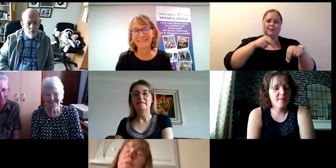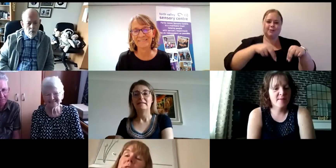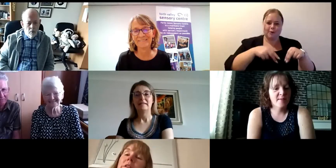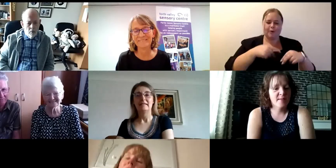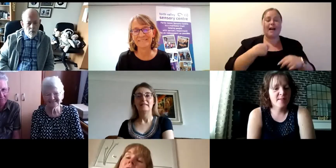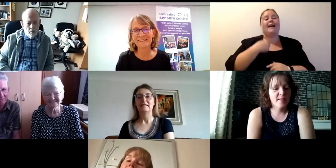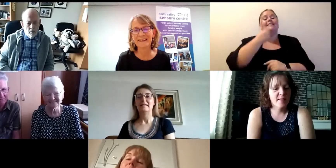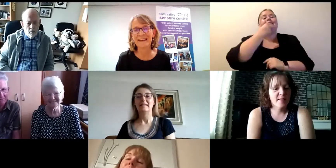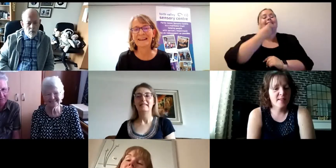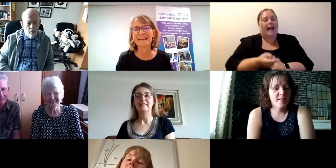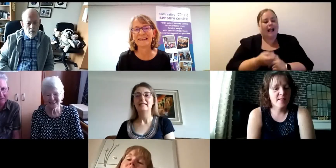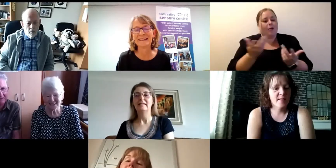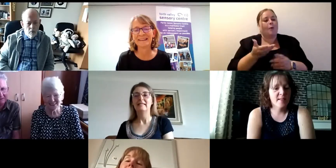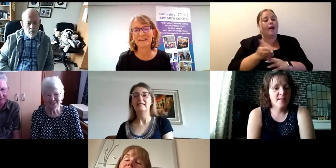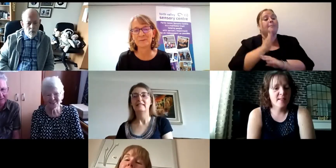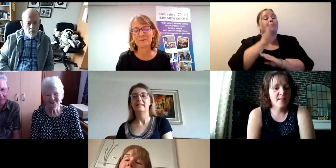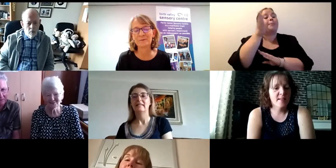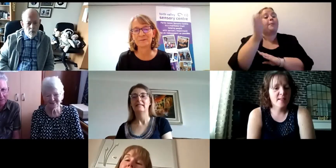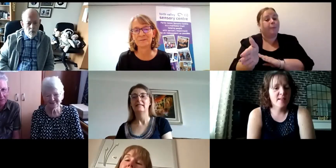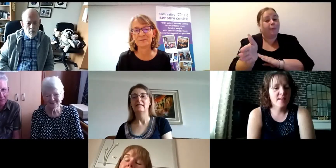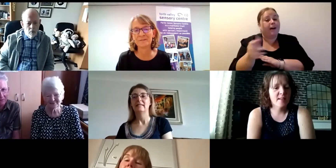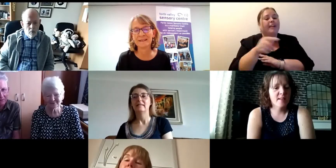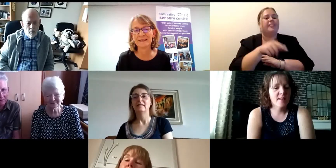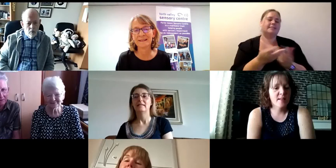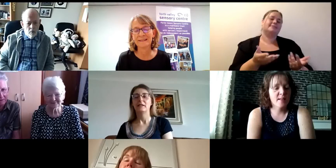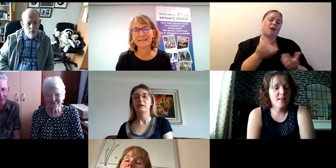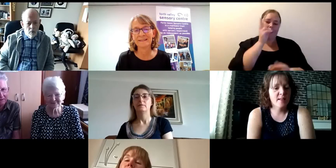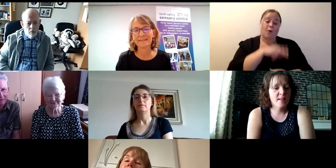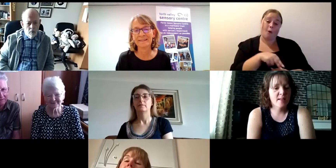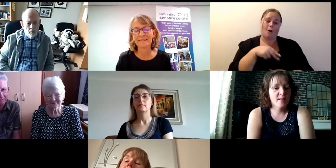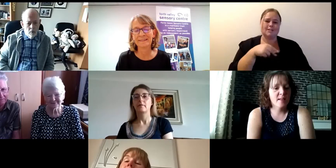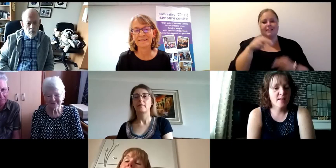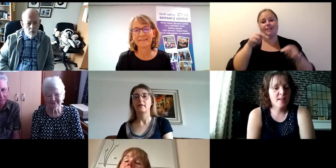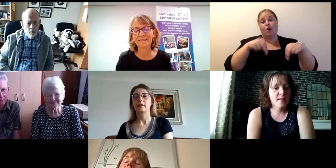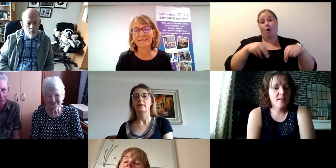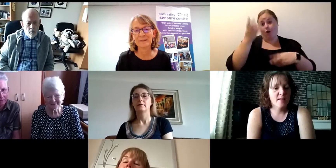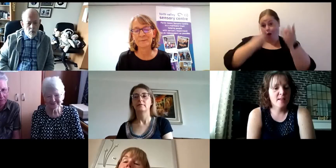And obviously it does get familiar with routes